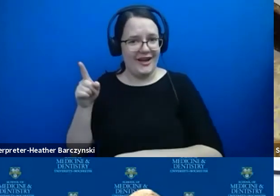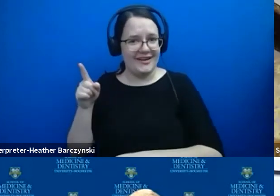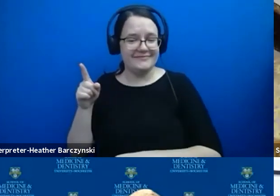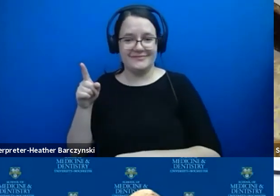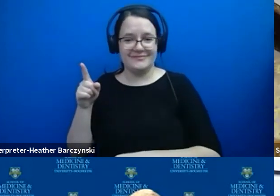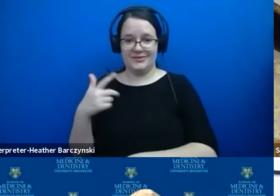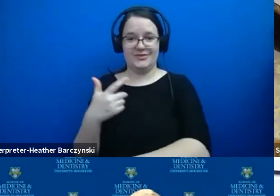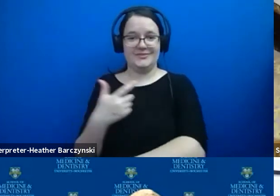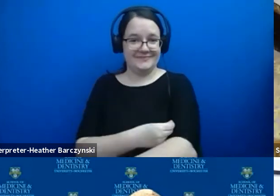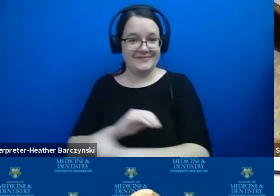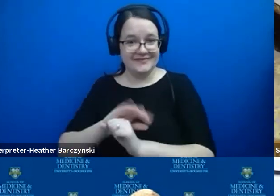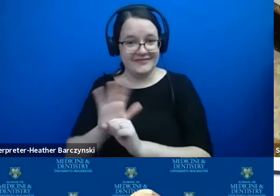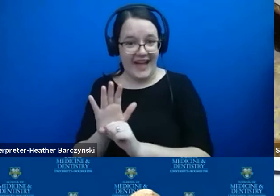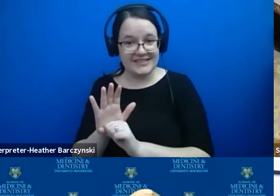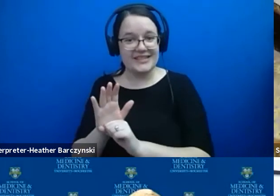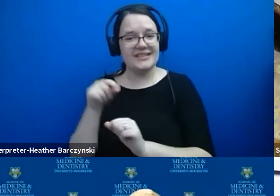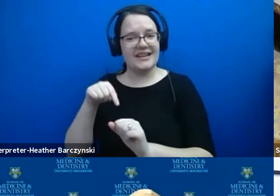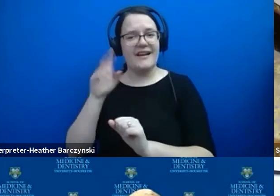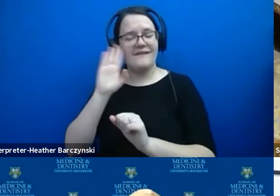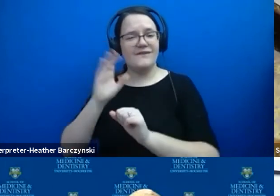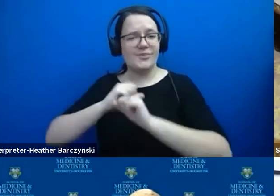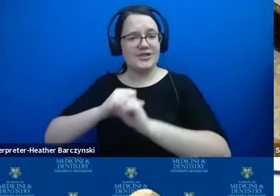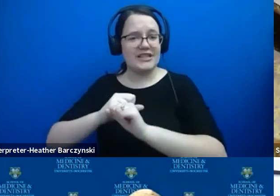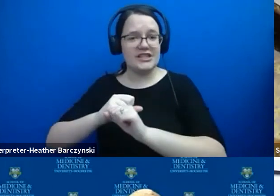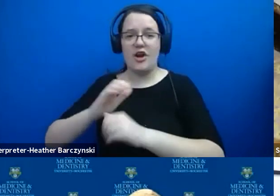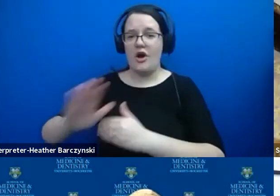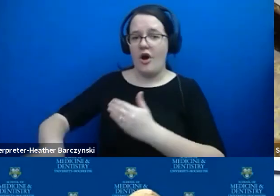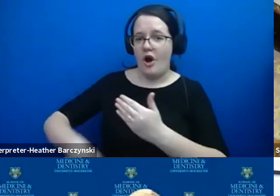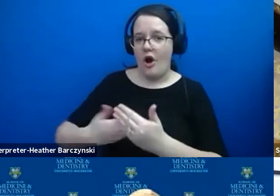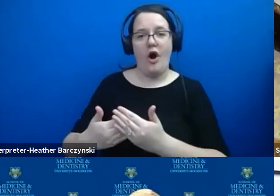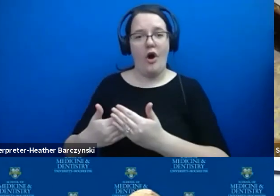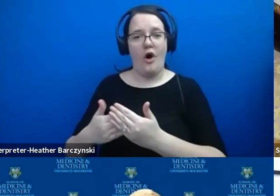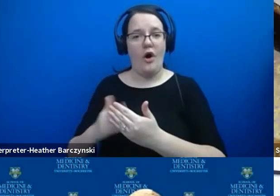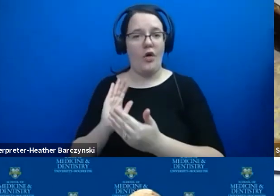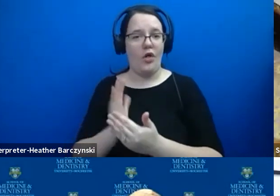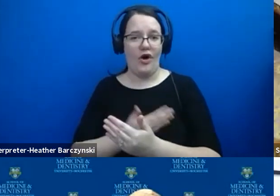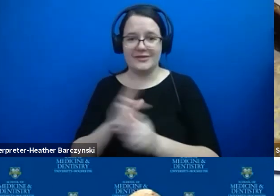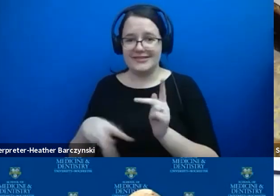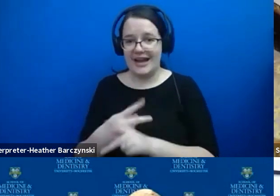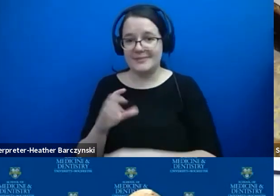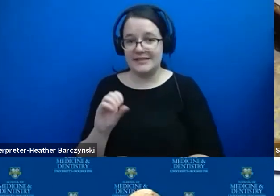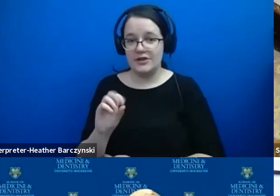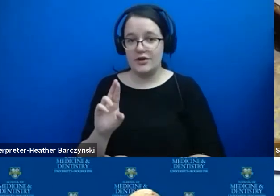protect against all of what we currently have in terms of coronaviruses and potentially against new